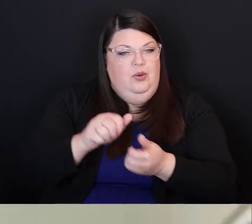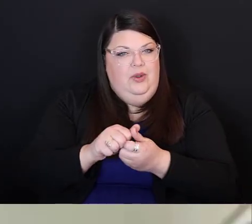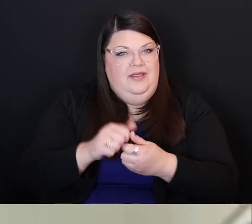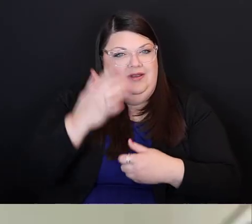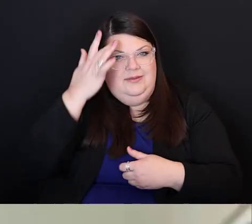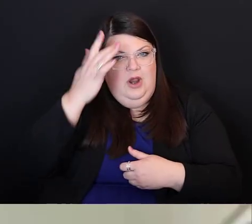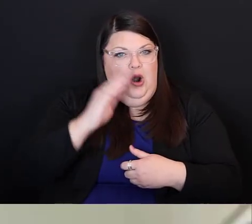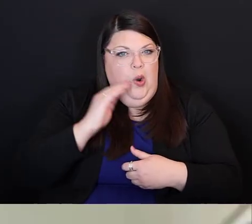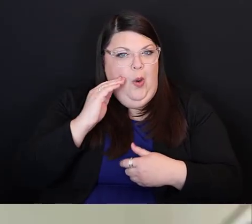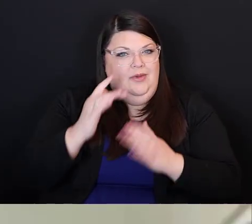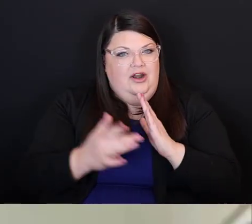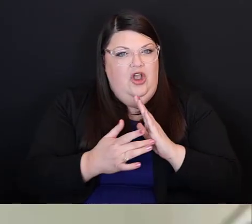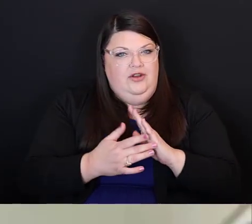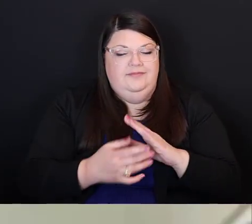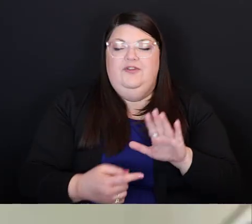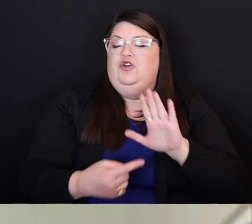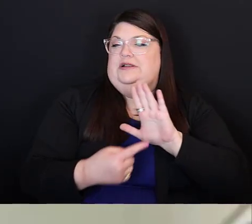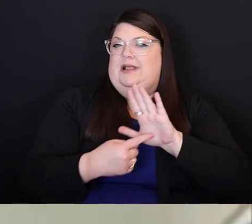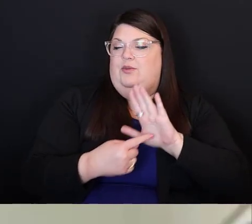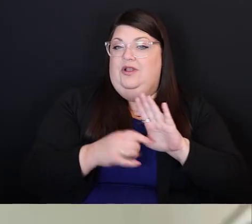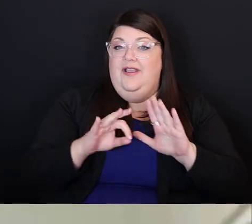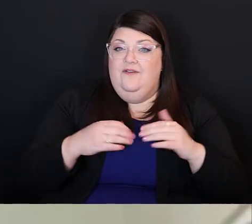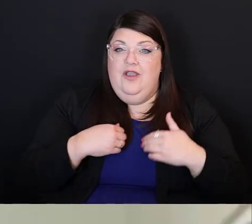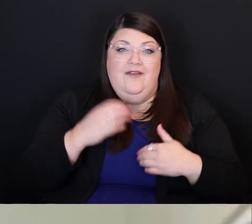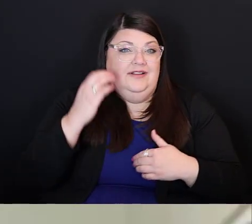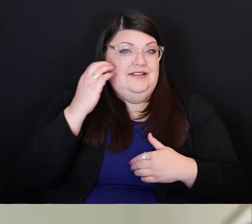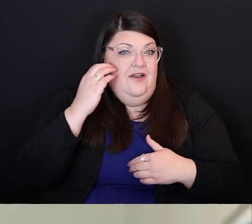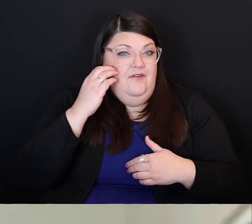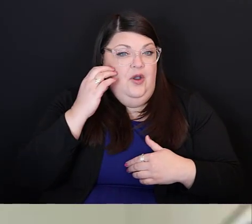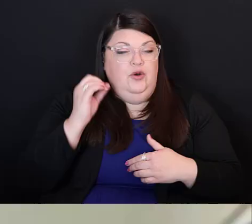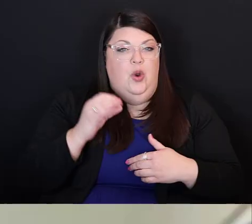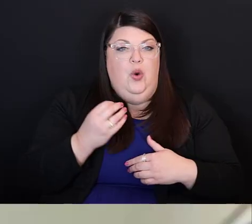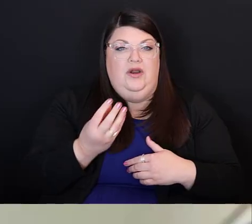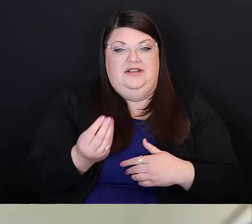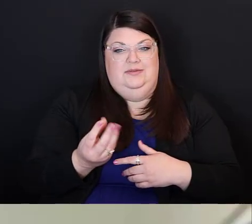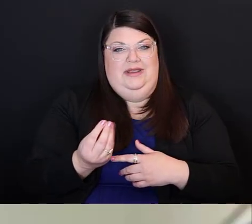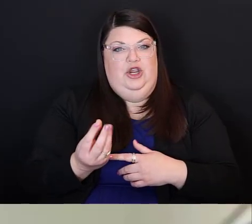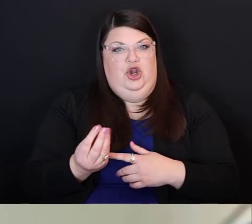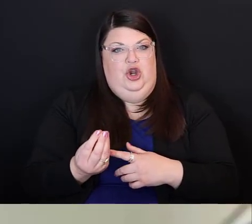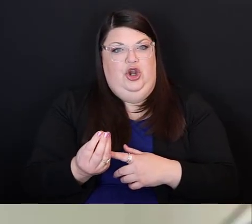Let's say, for example, you have a cell phone or a speaker integrated with your oven.